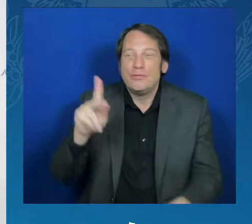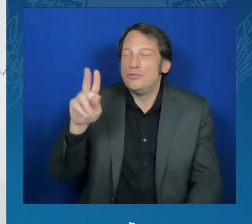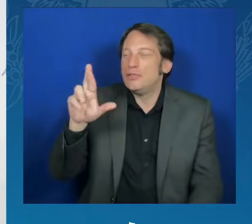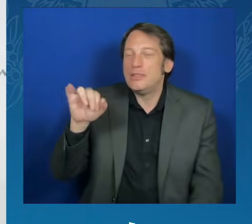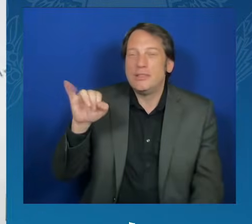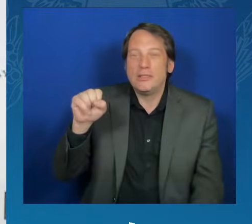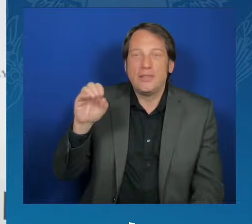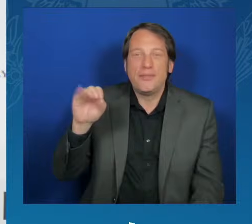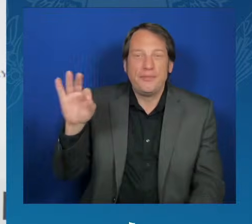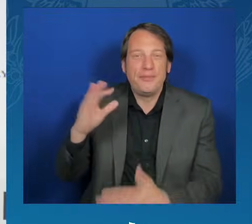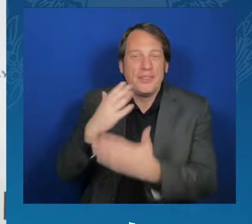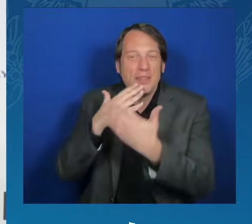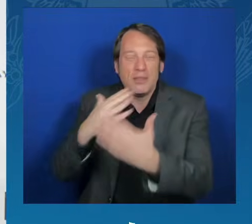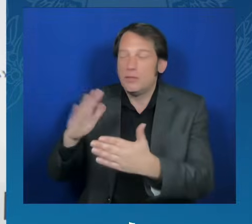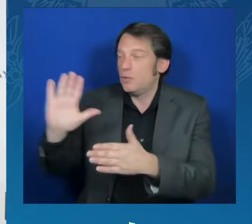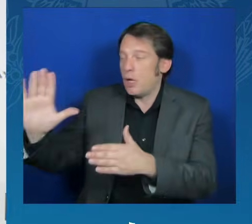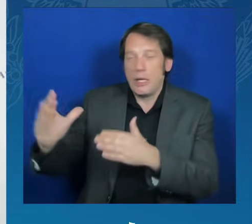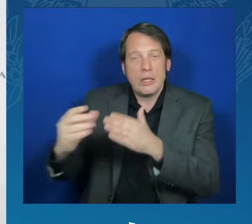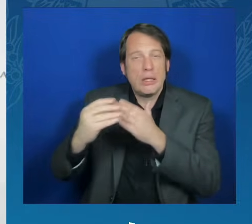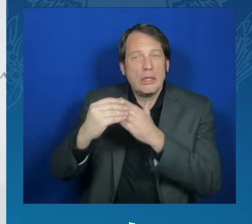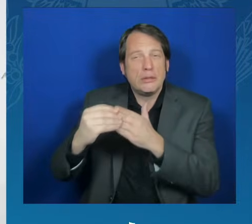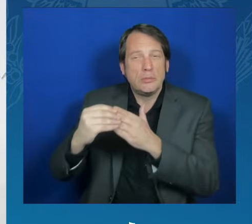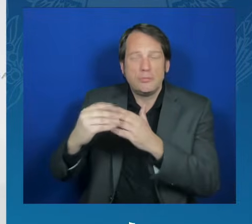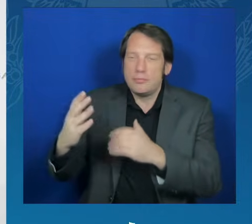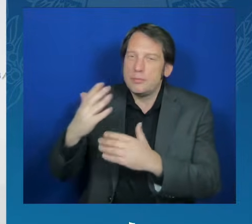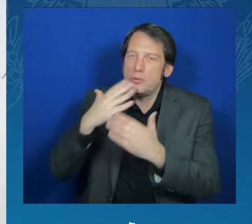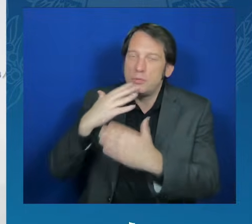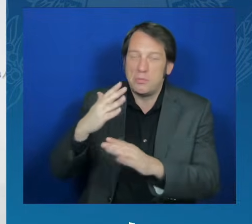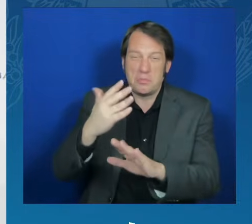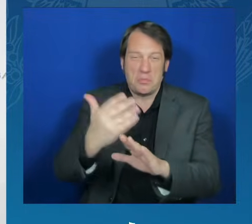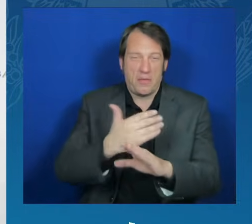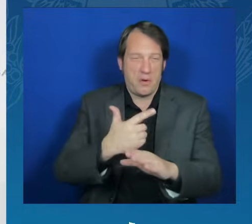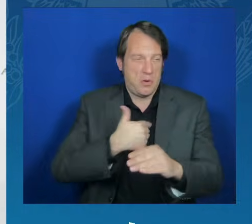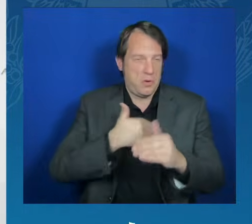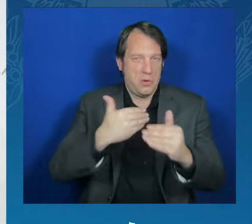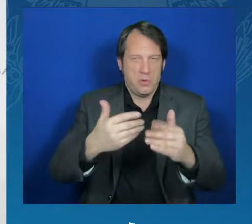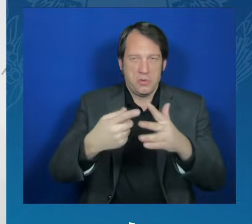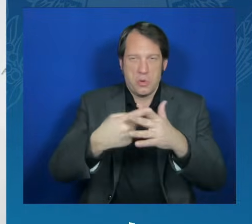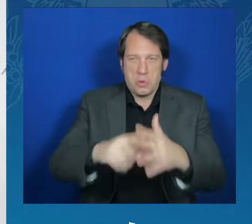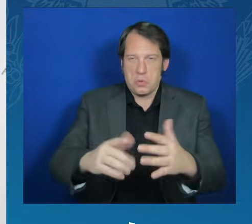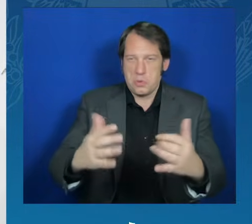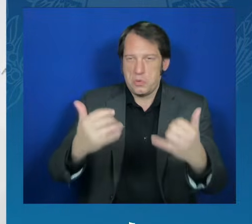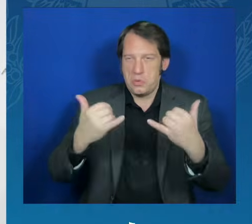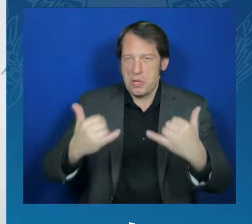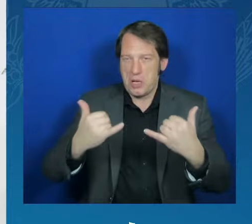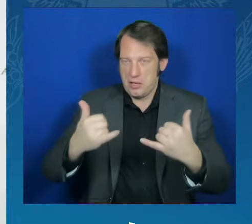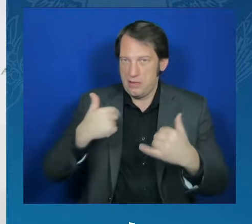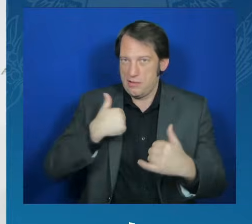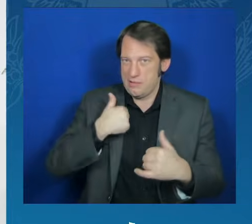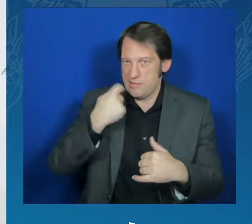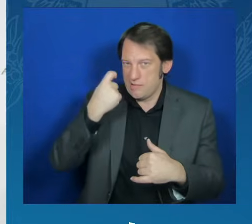Before I begin today, we've all just received reports that Aleksey Navalny has died in Russia.